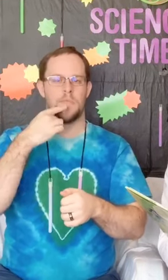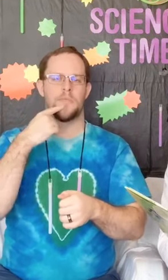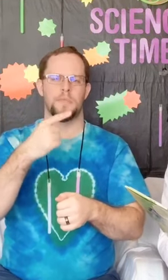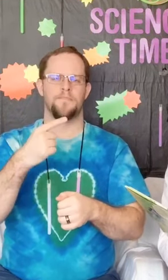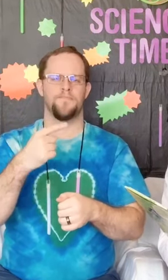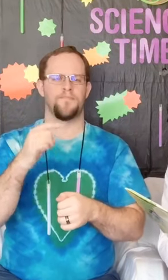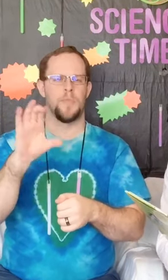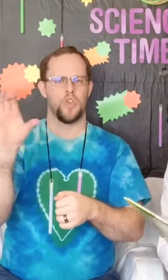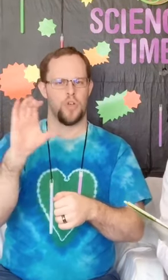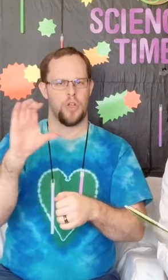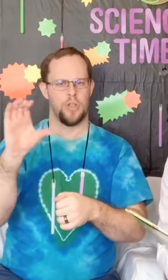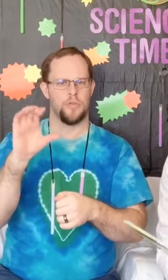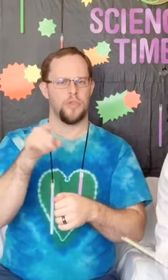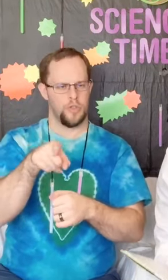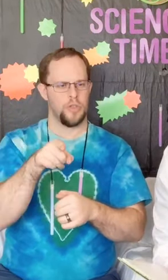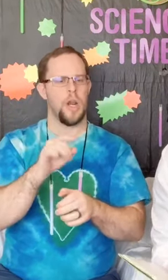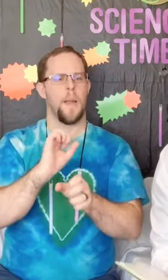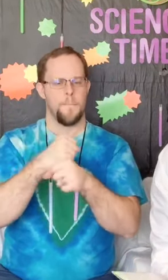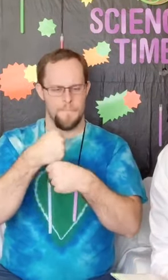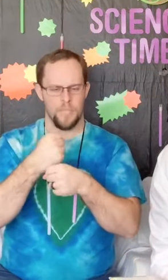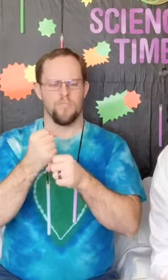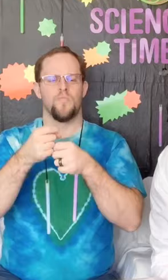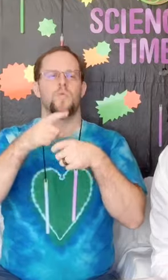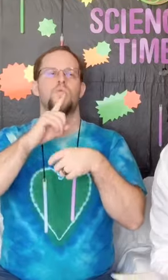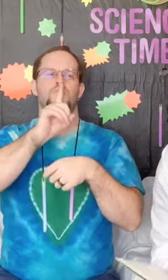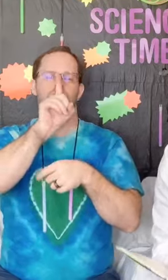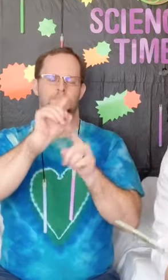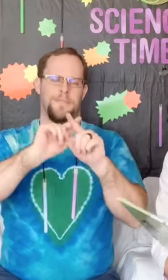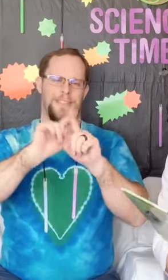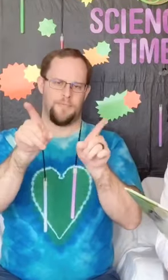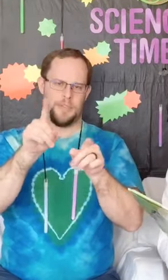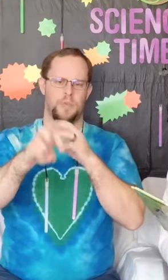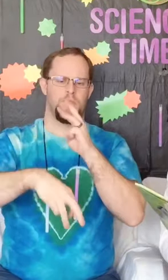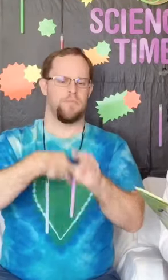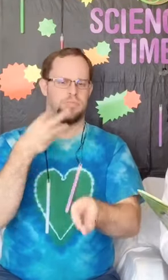Charlotte, you are going to make a real difference in the world!